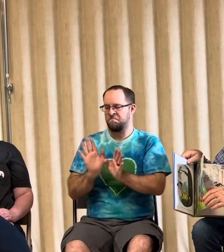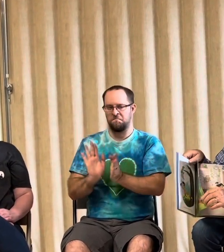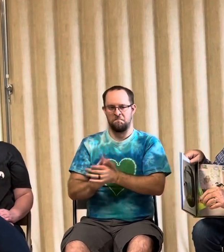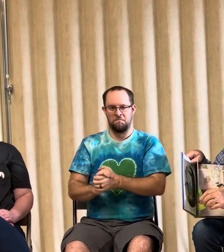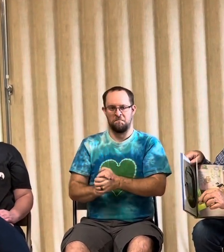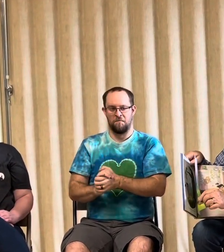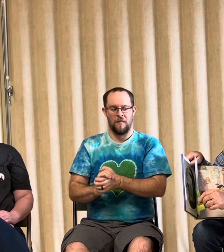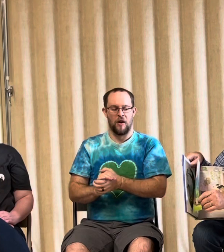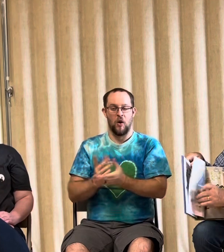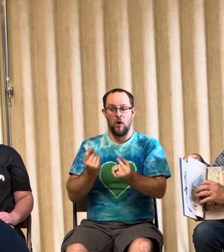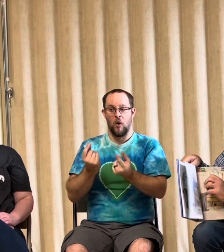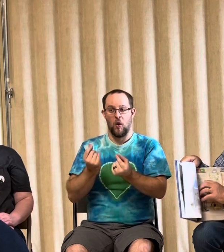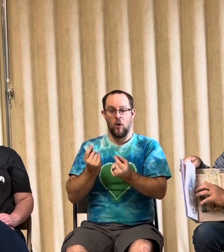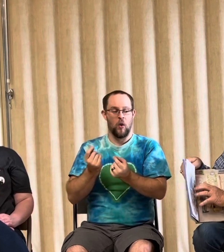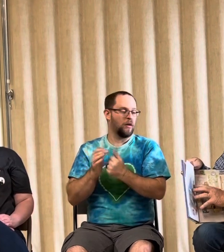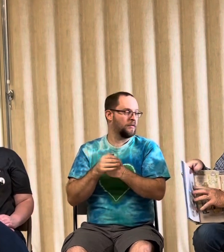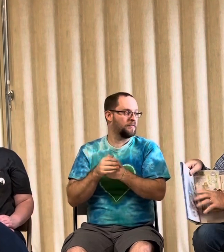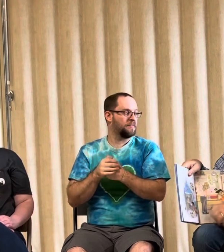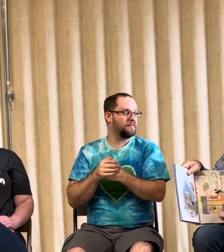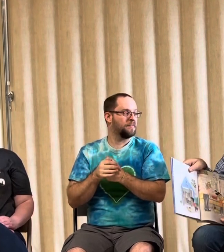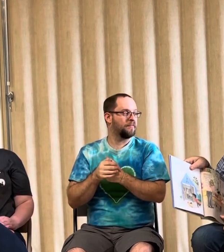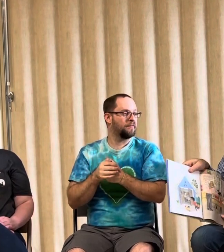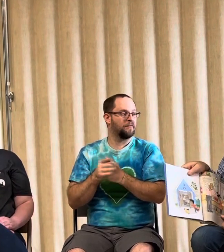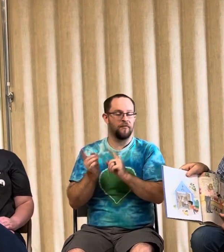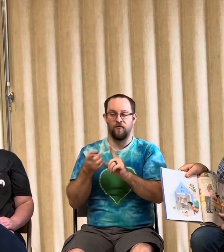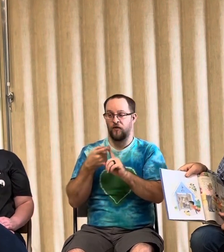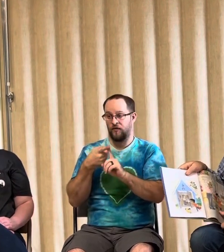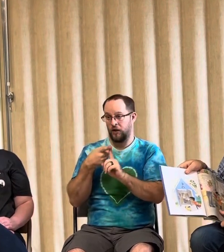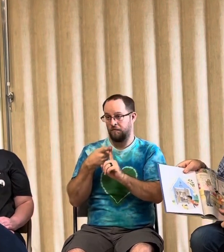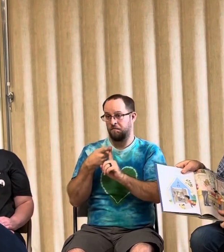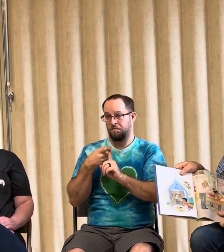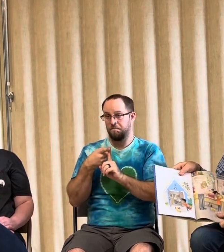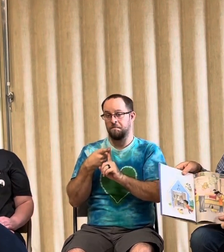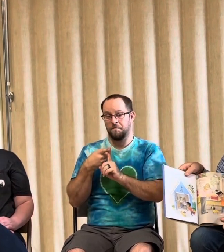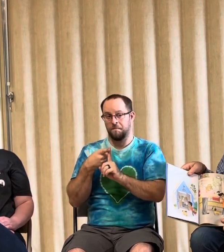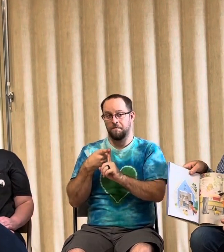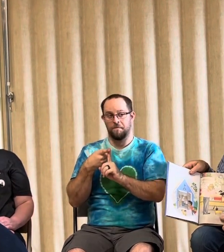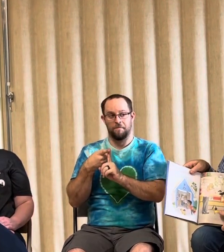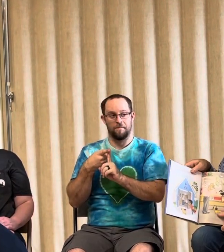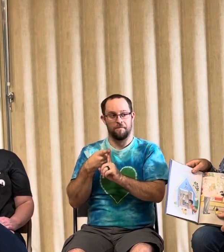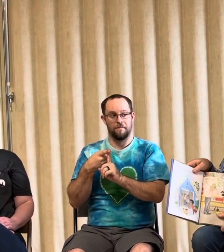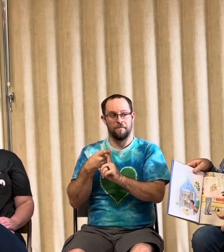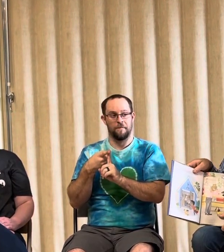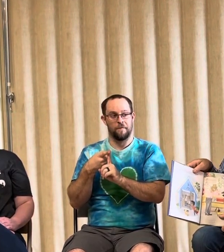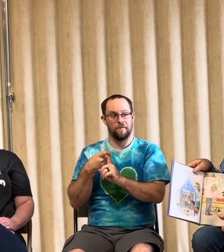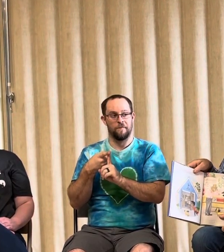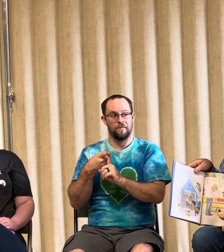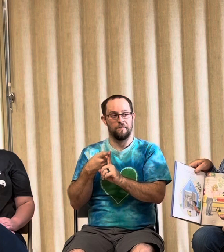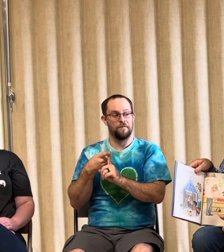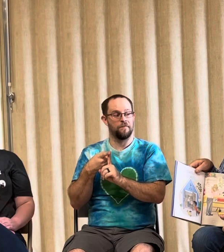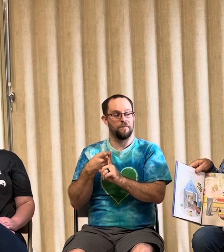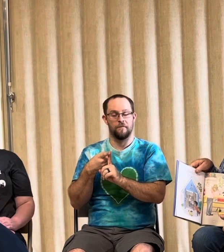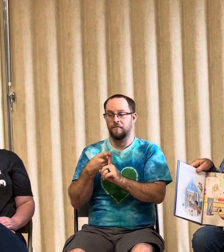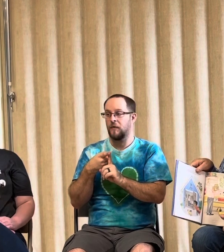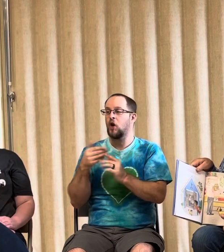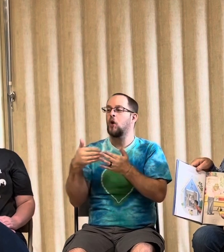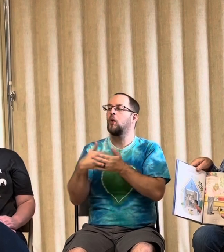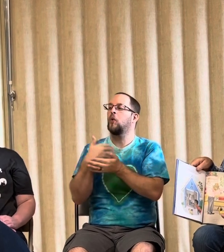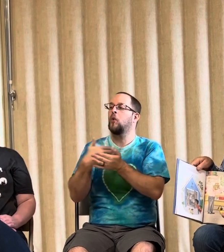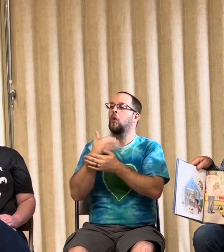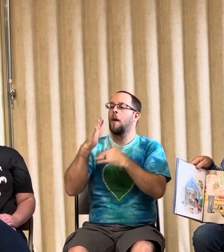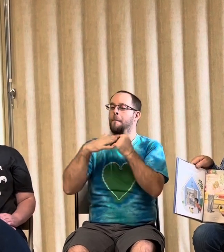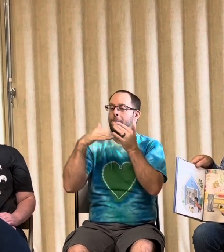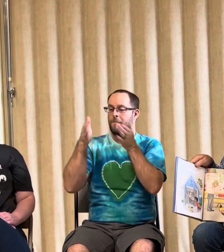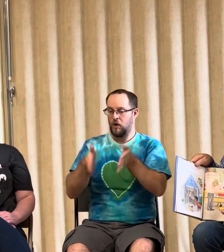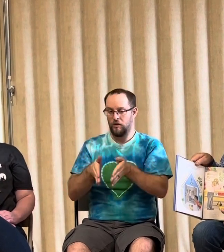think that they're going to do? He, first of all, he needs, as a new Builder, that you'd want